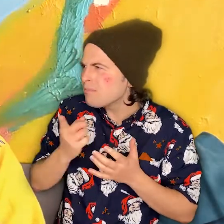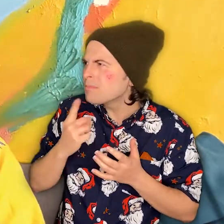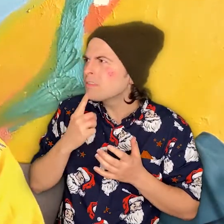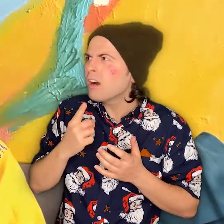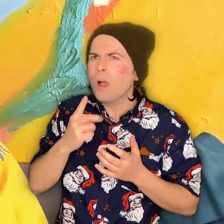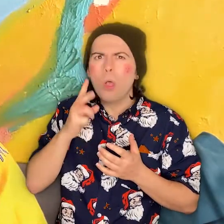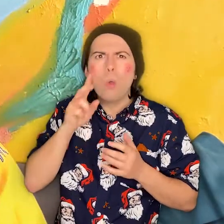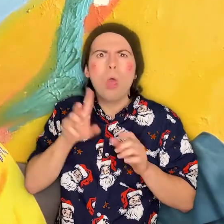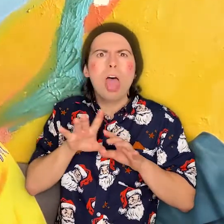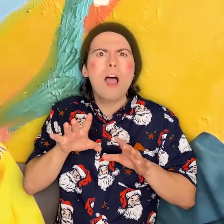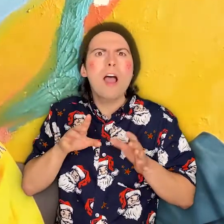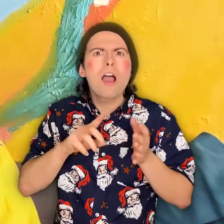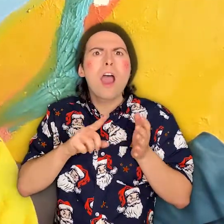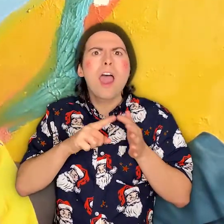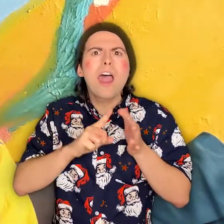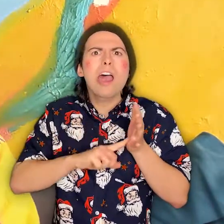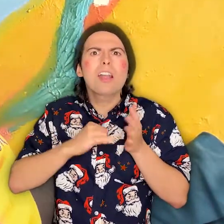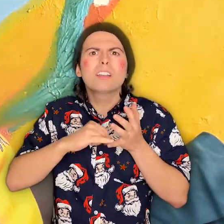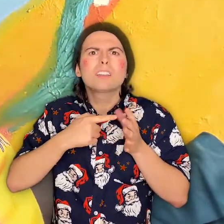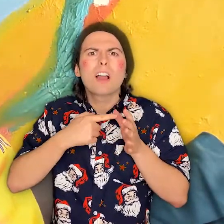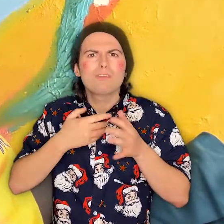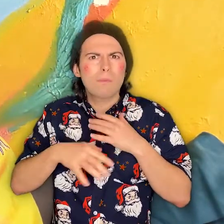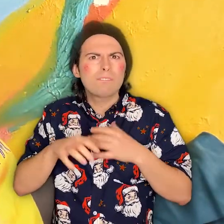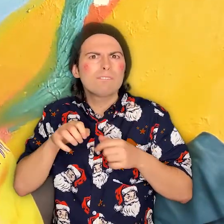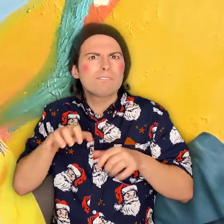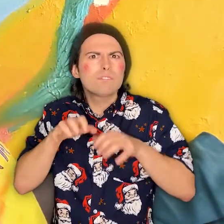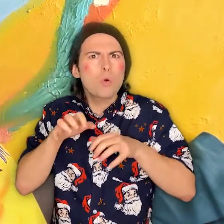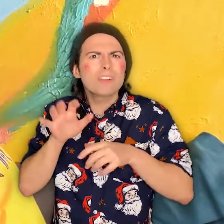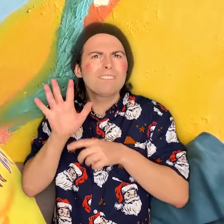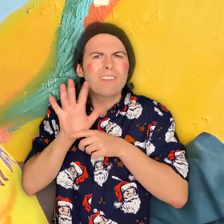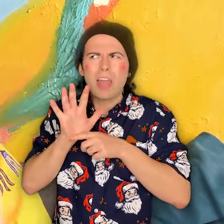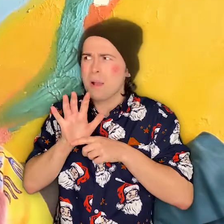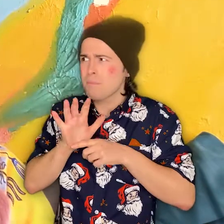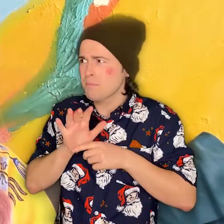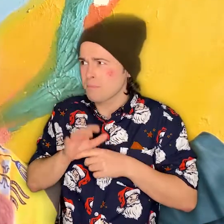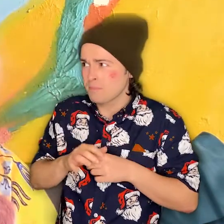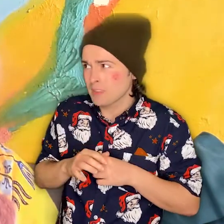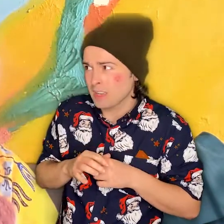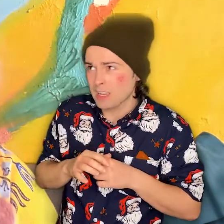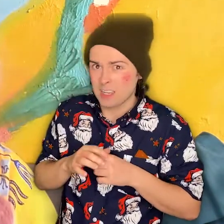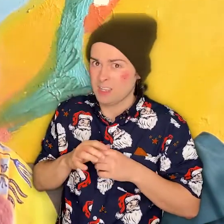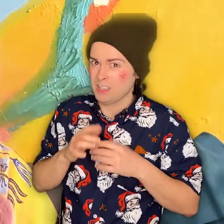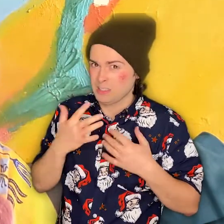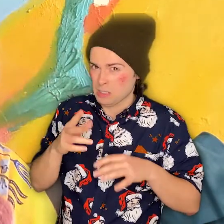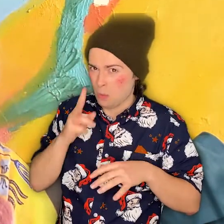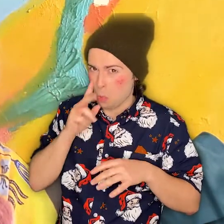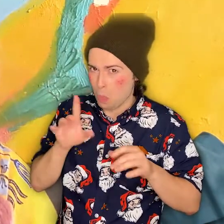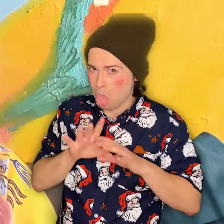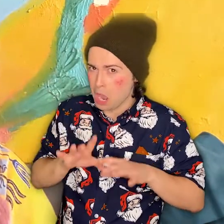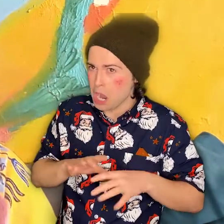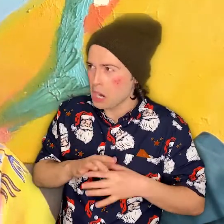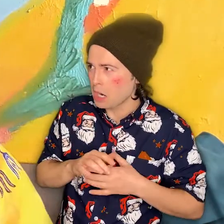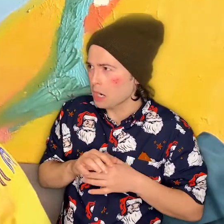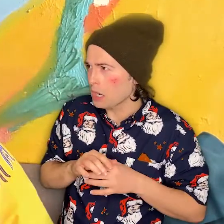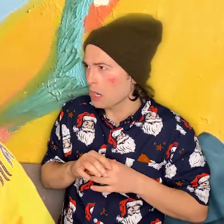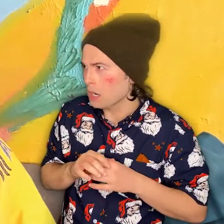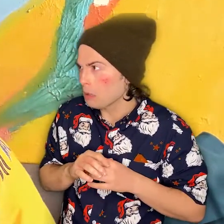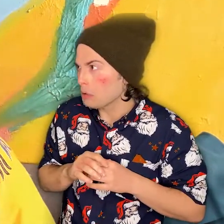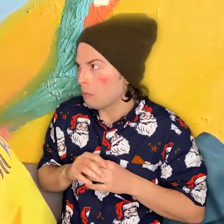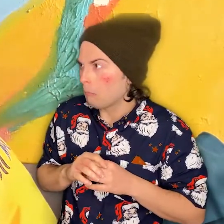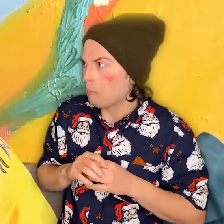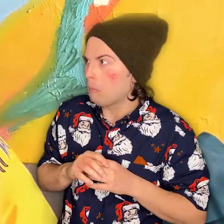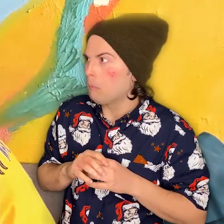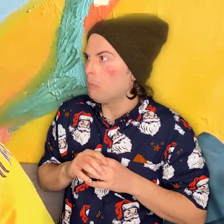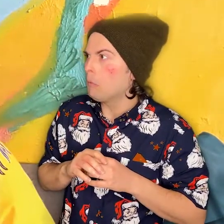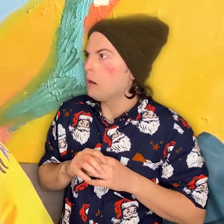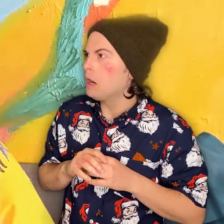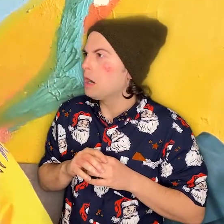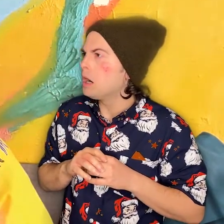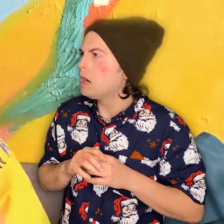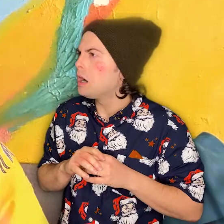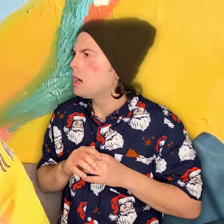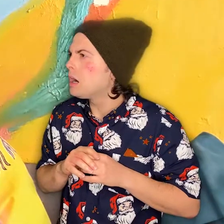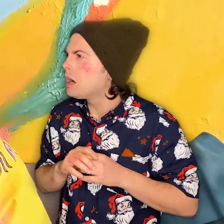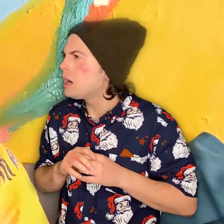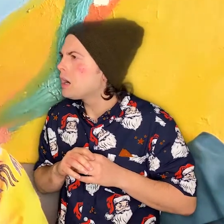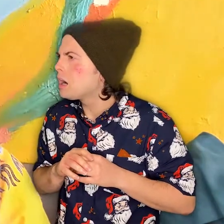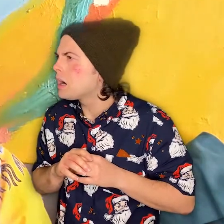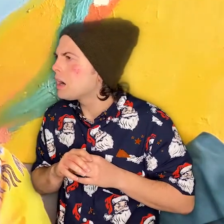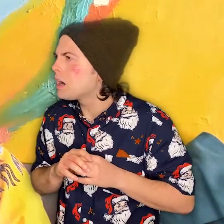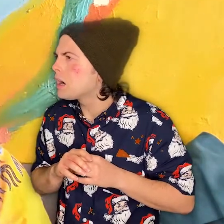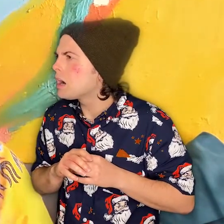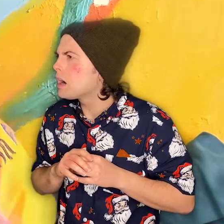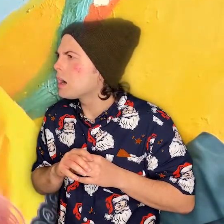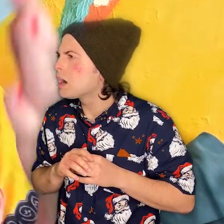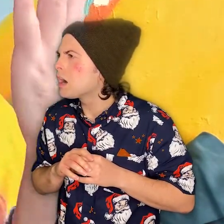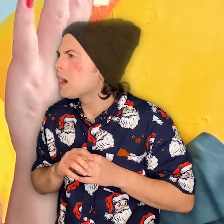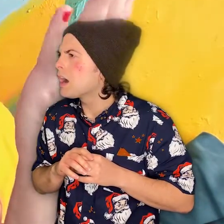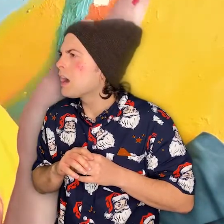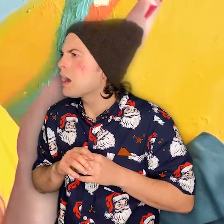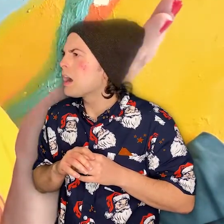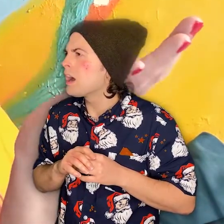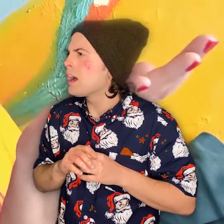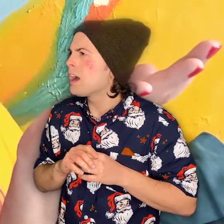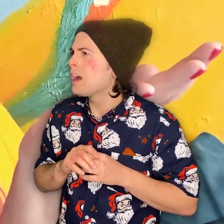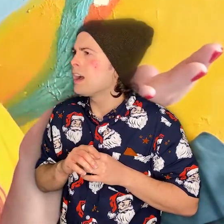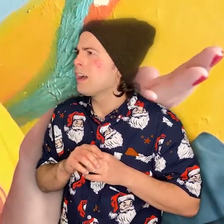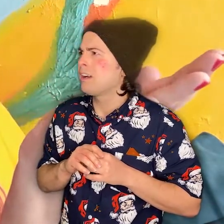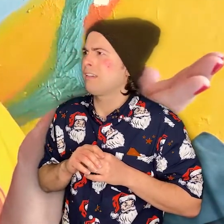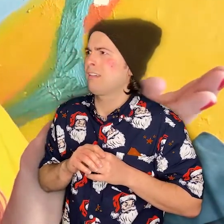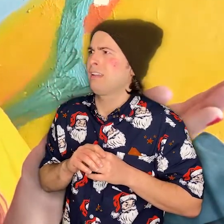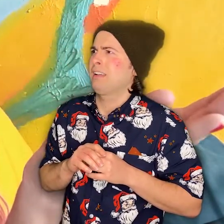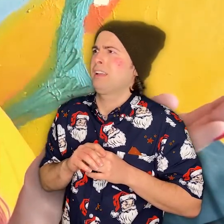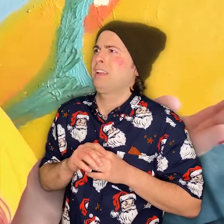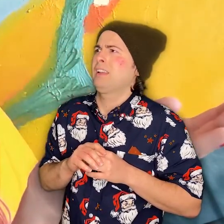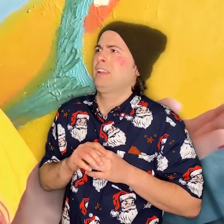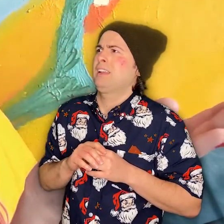SINGS - Let it go, need to go, cannae hawd it in anymore Let it go, need to go, wheres the lavvy door